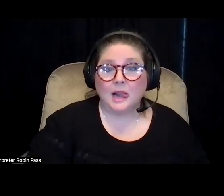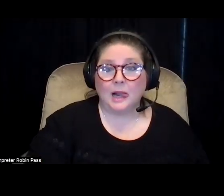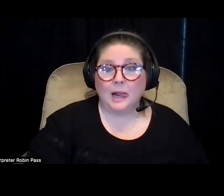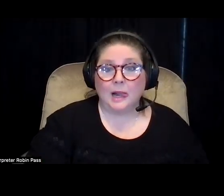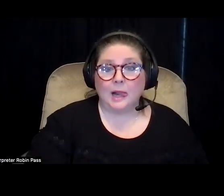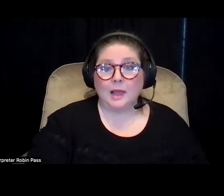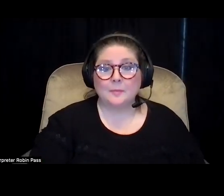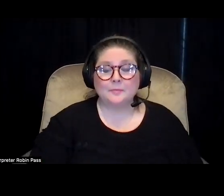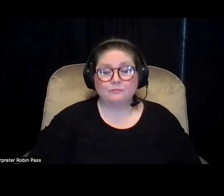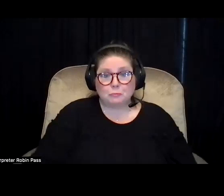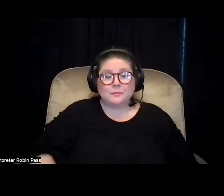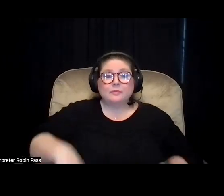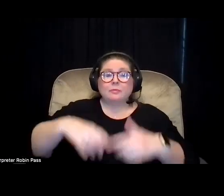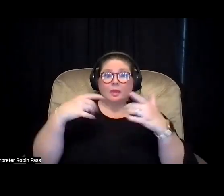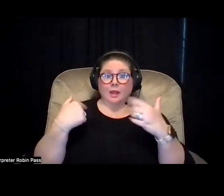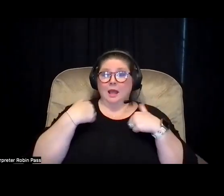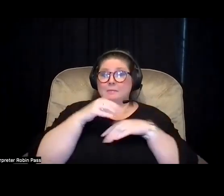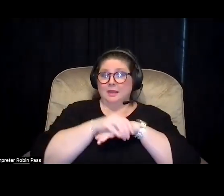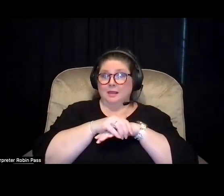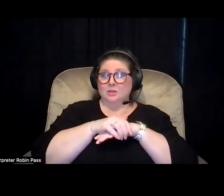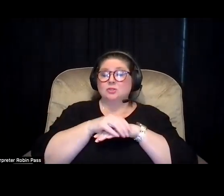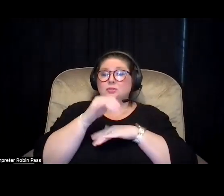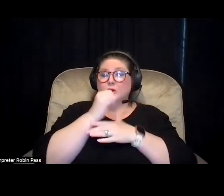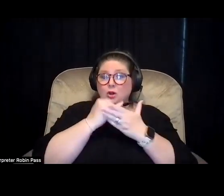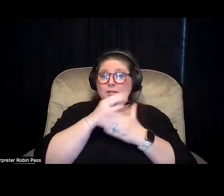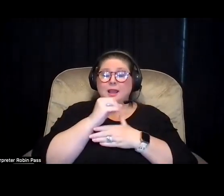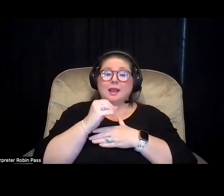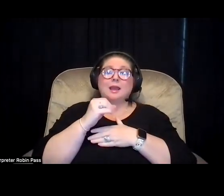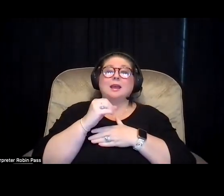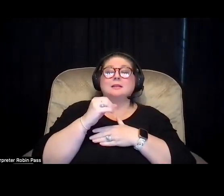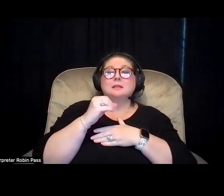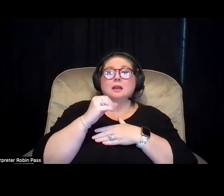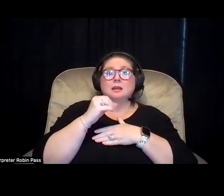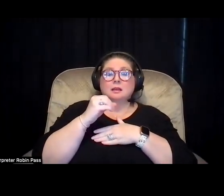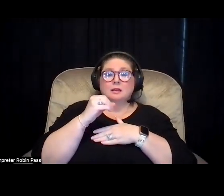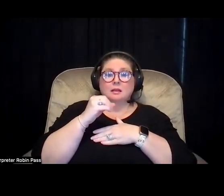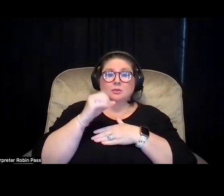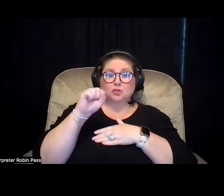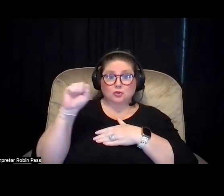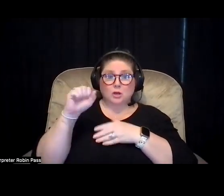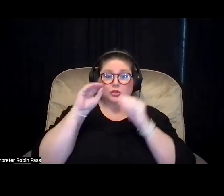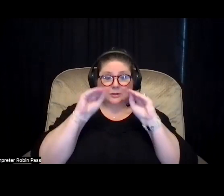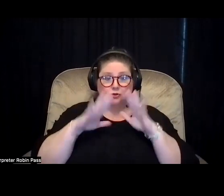teacher this is my seventh year teaching in tulsa public schools and a few years ago tulsa